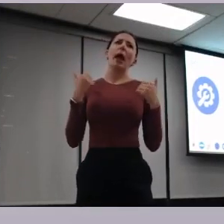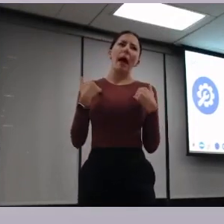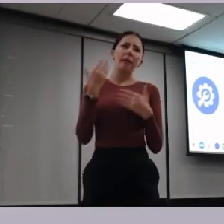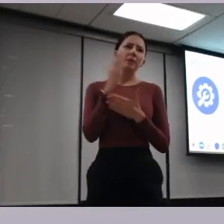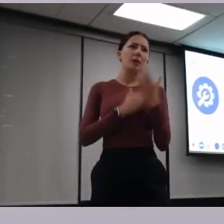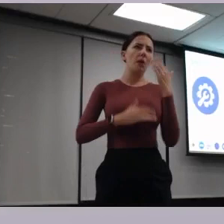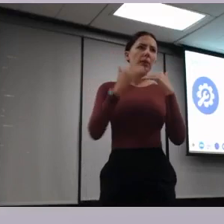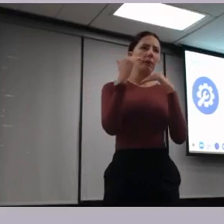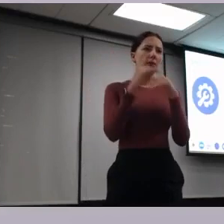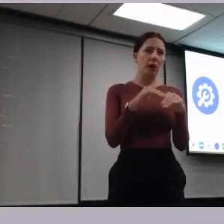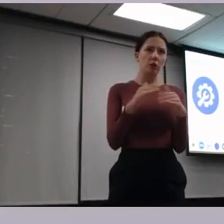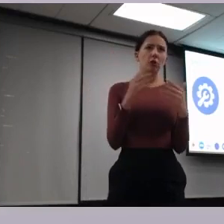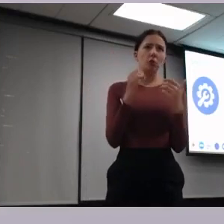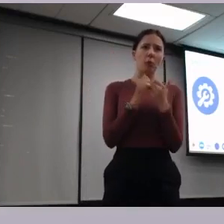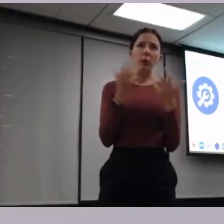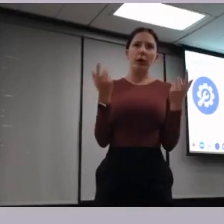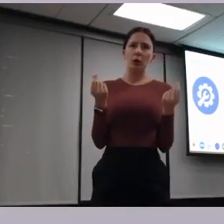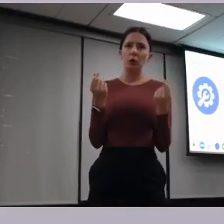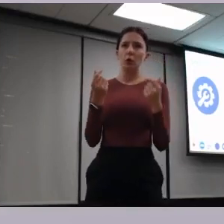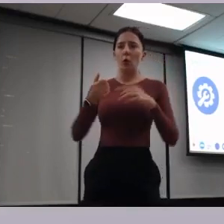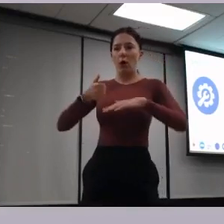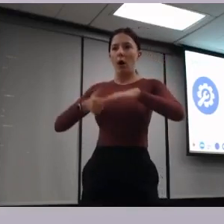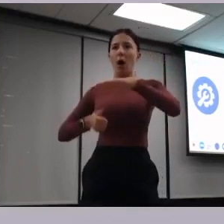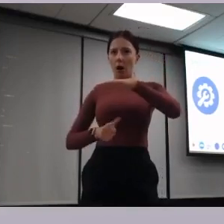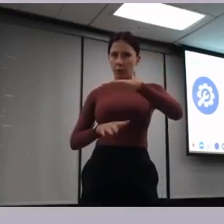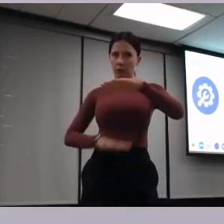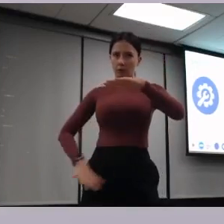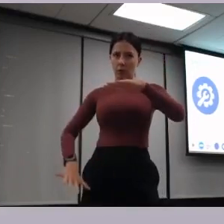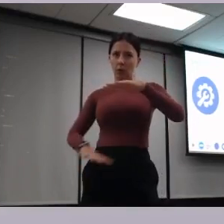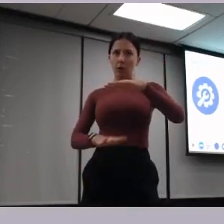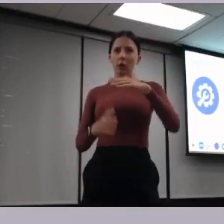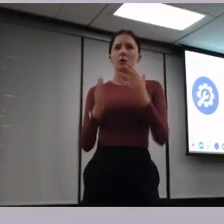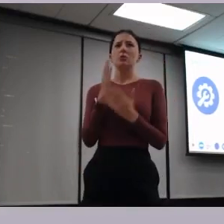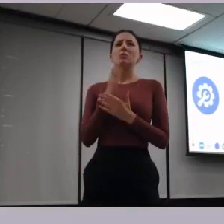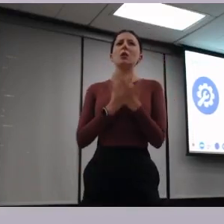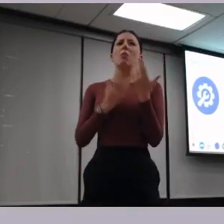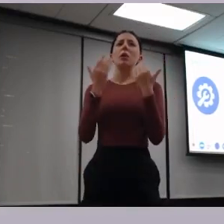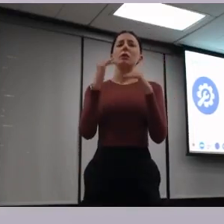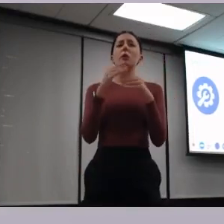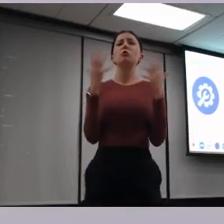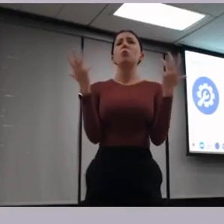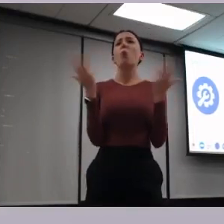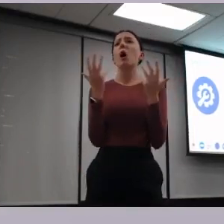underneath the track structure. One of those limitations is we need to make sure that we can access it